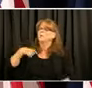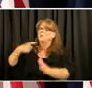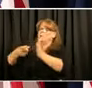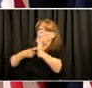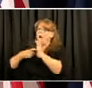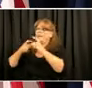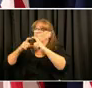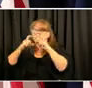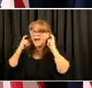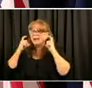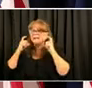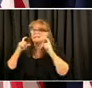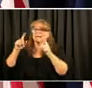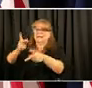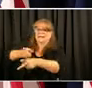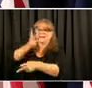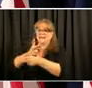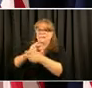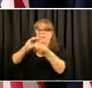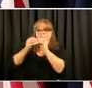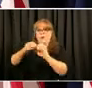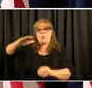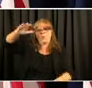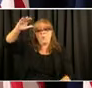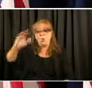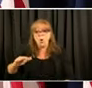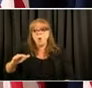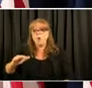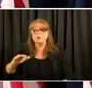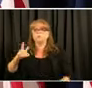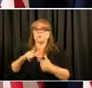thank you for being a steward of our community health by testing and extending the mass order